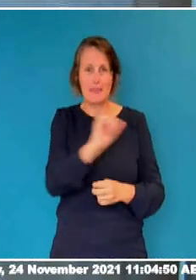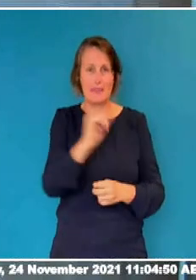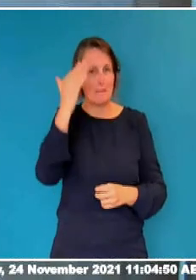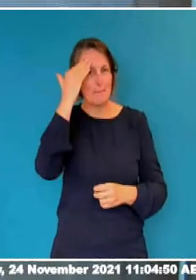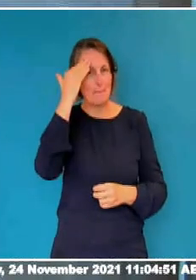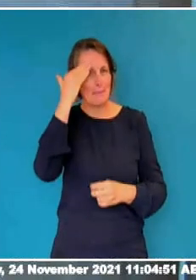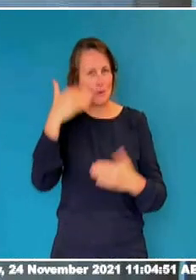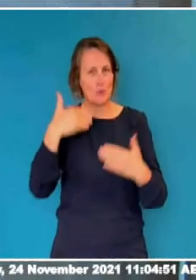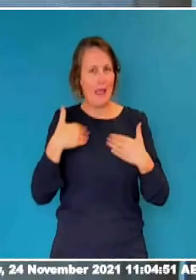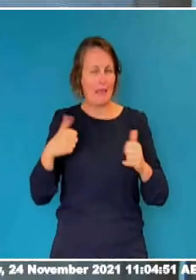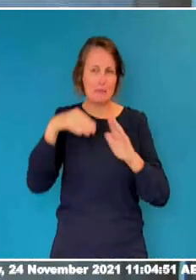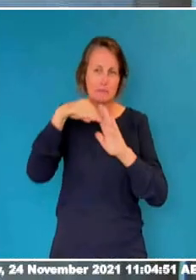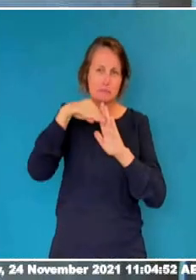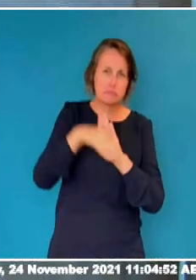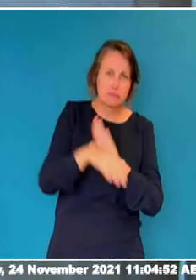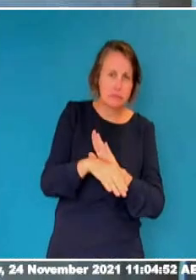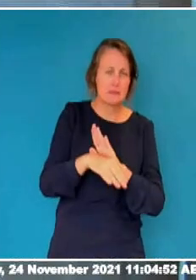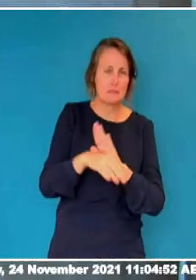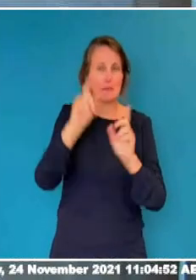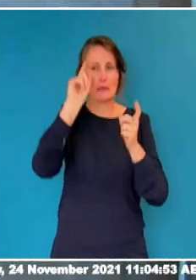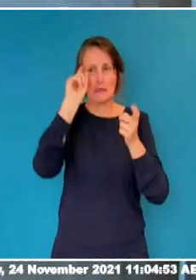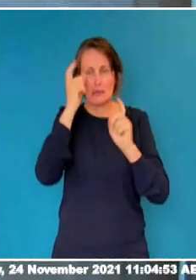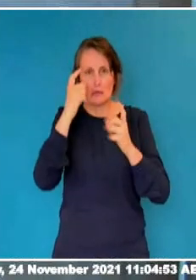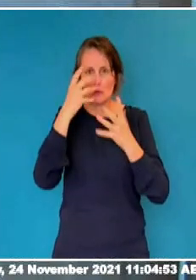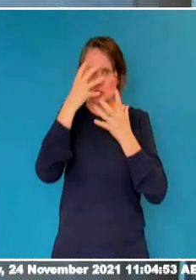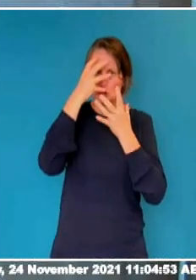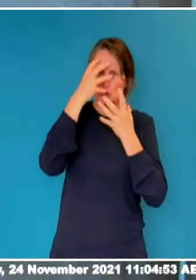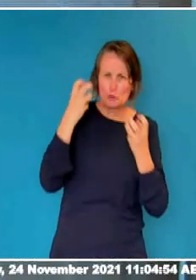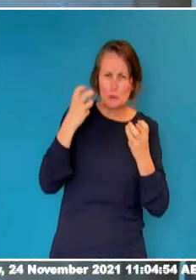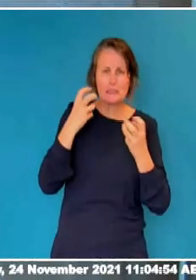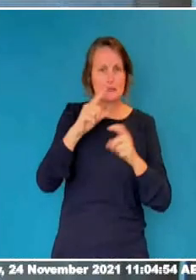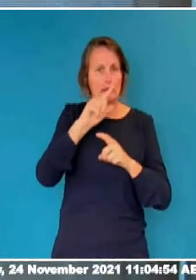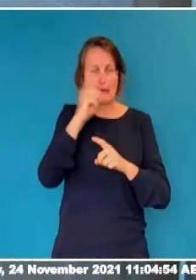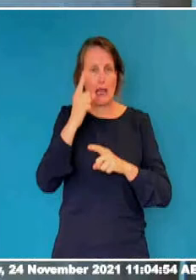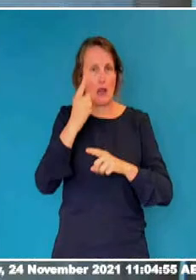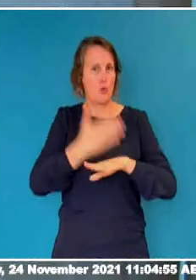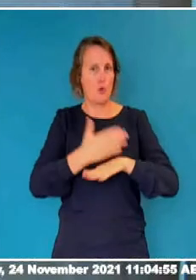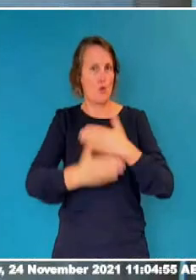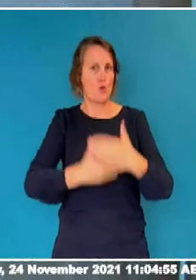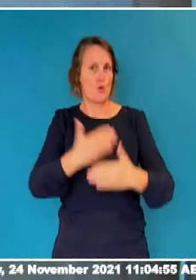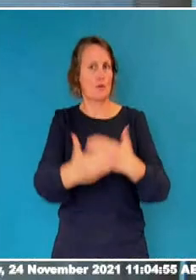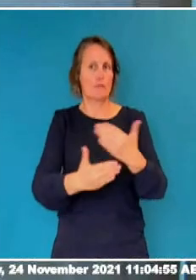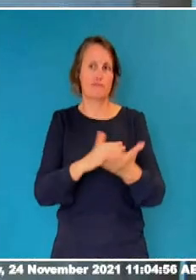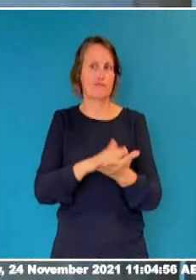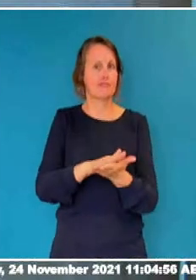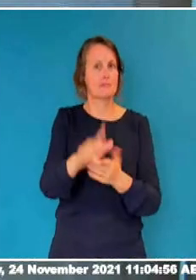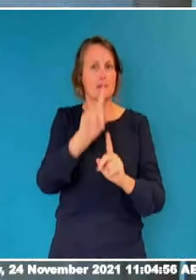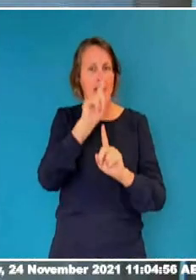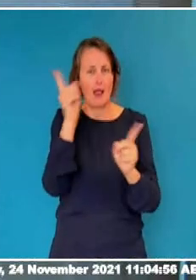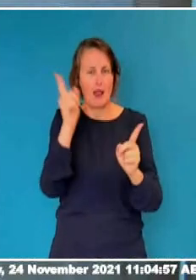roles because of anxiety or stress, it sort of impactsÂ and we position it as the